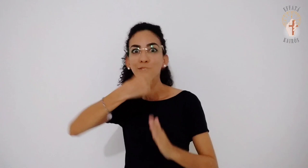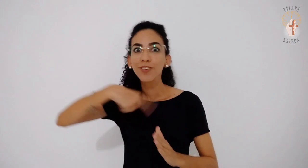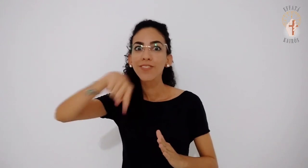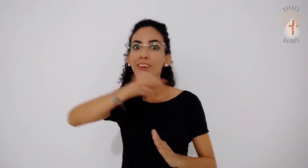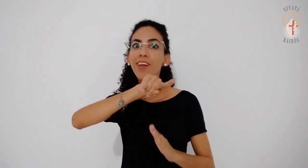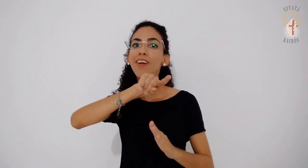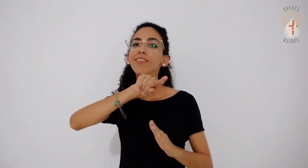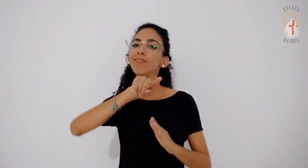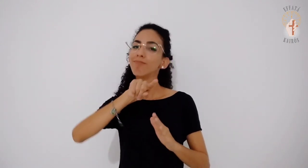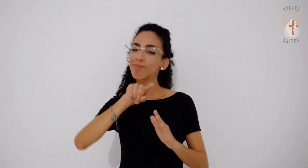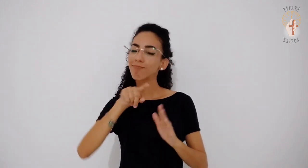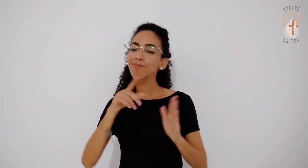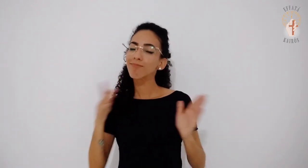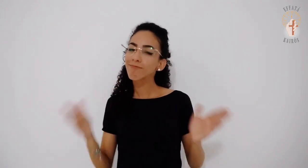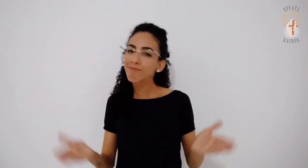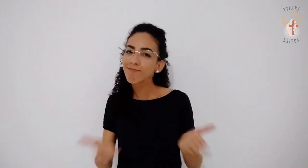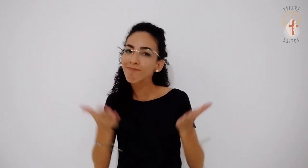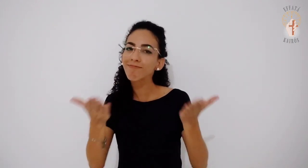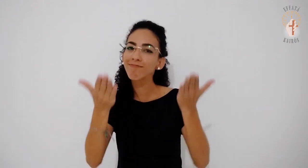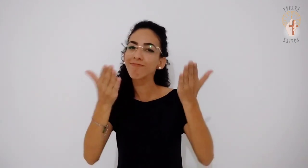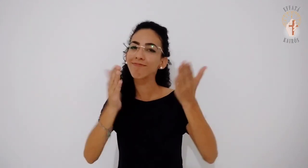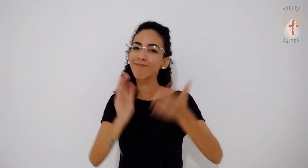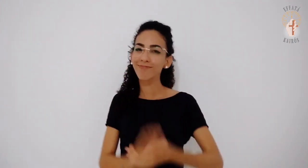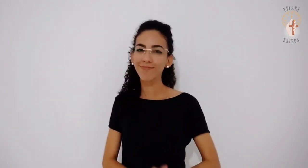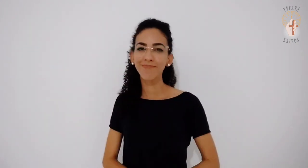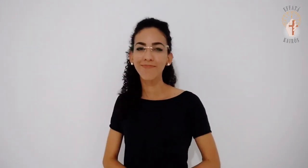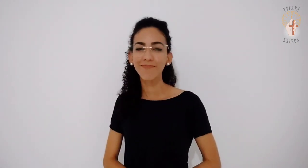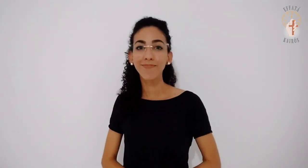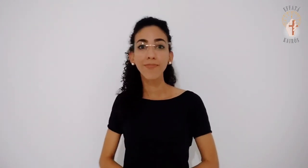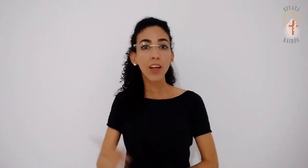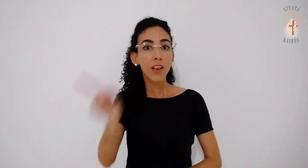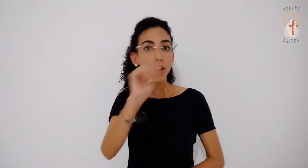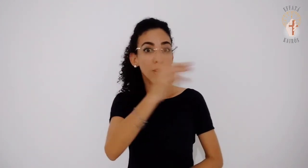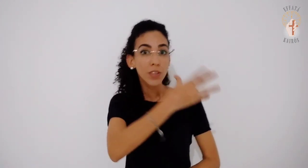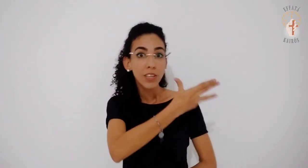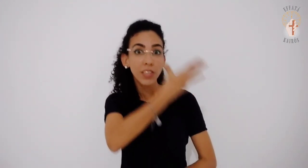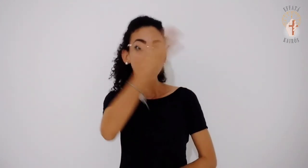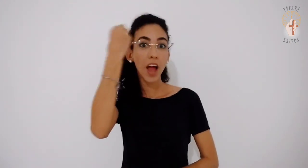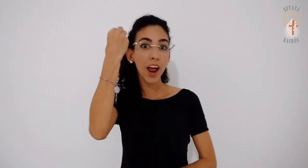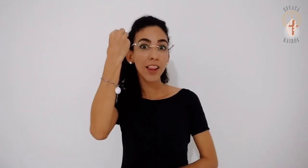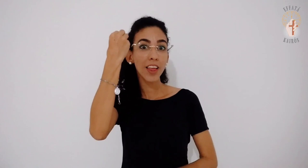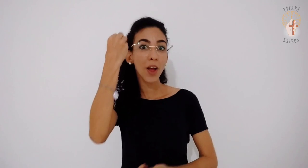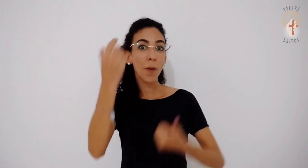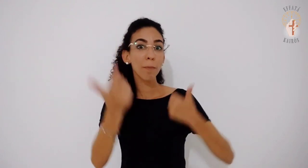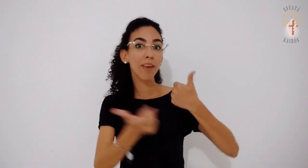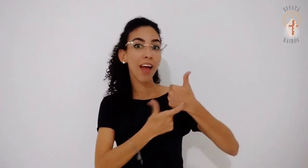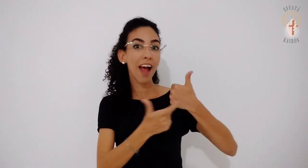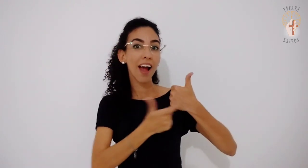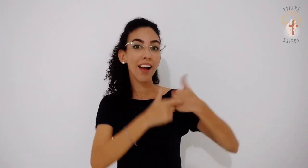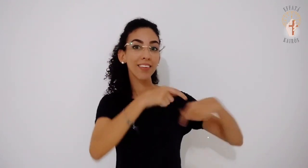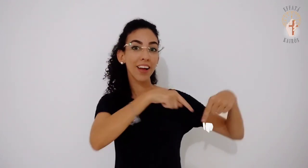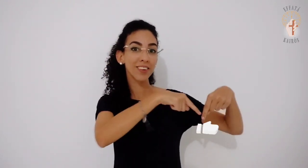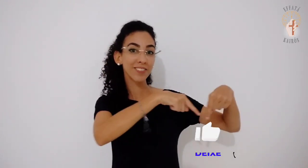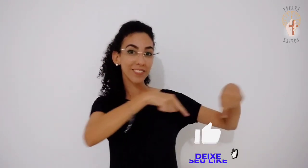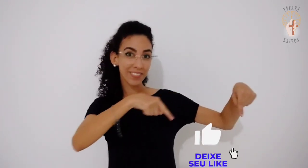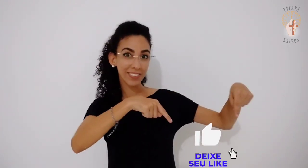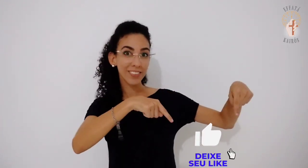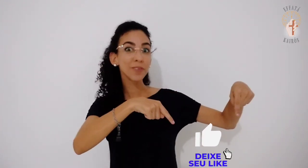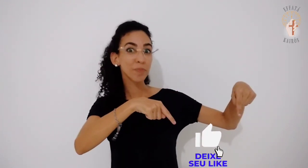We will follow his example. Don't forget to like the video